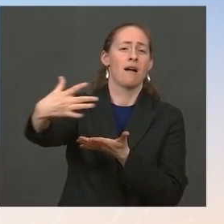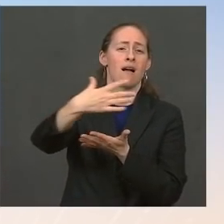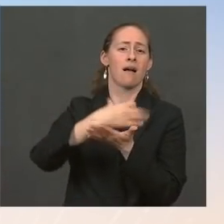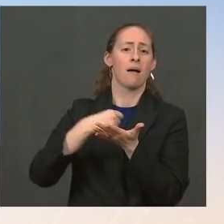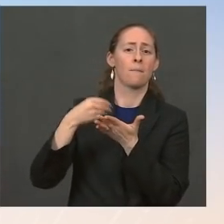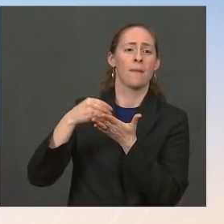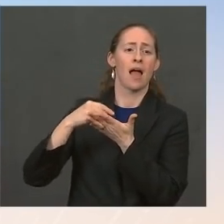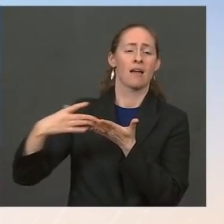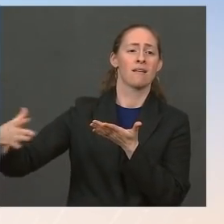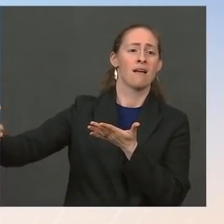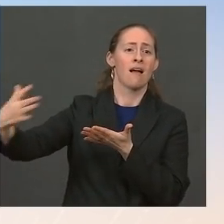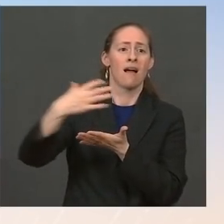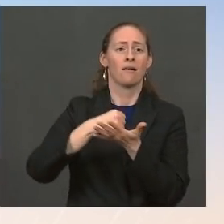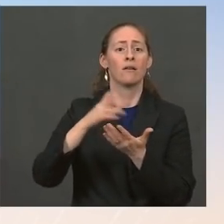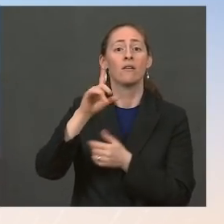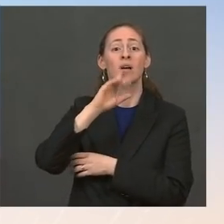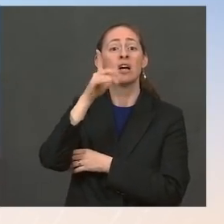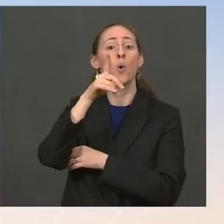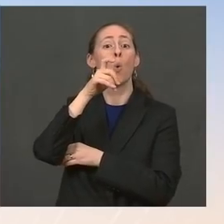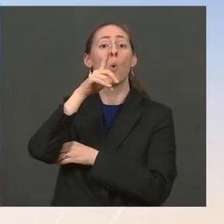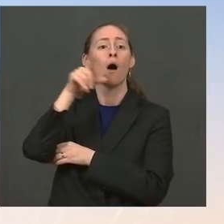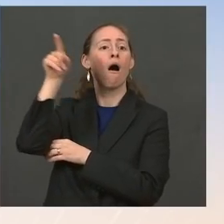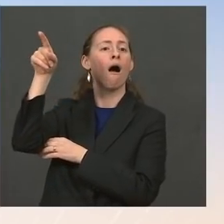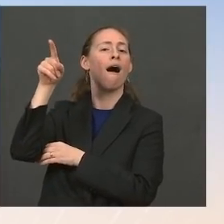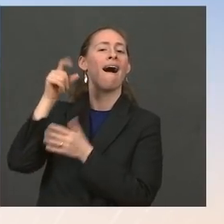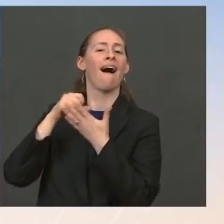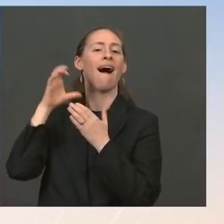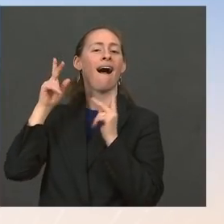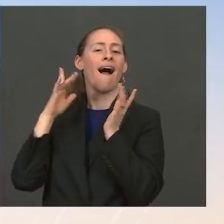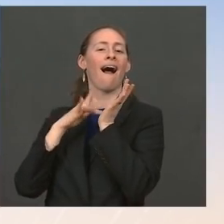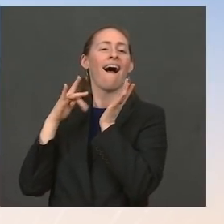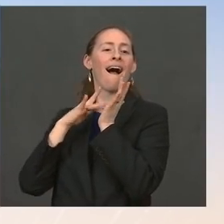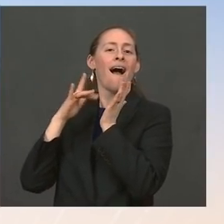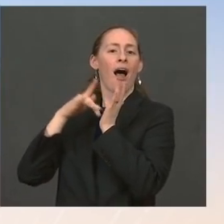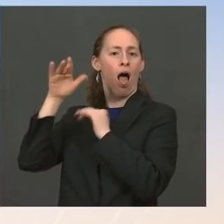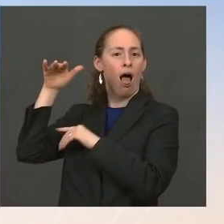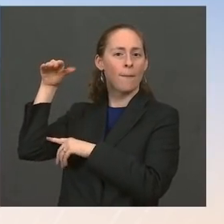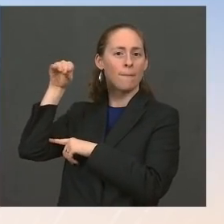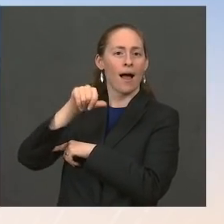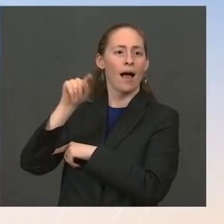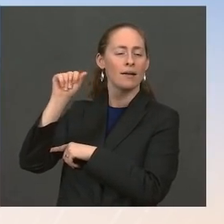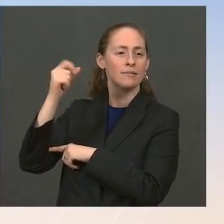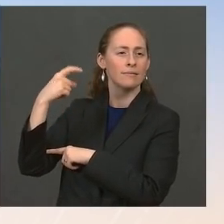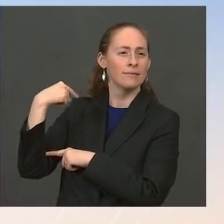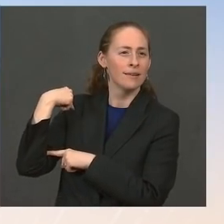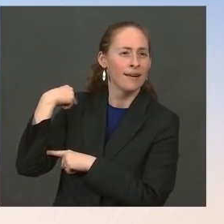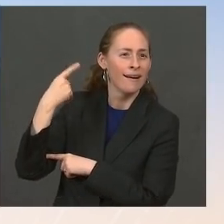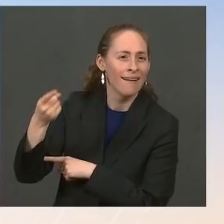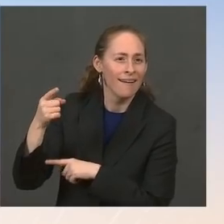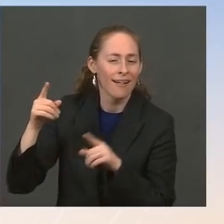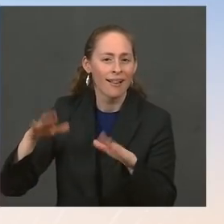This figure is no surprise". Republican former Treasury Secretary Hank Paulson cowrote an op-ed with other former Treasury Secretaries,